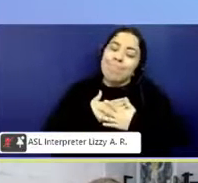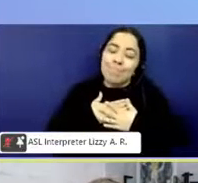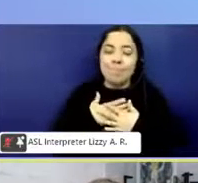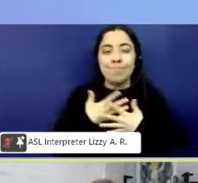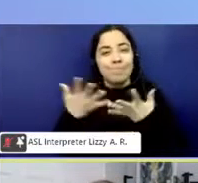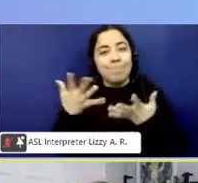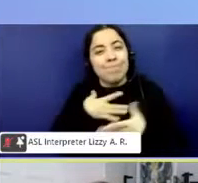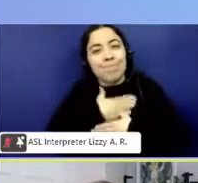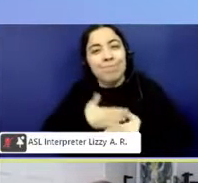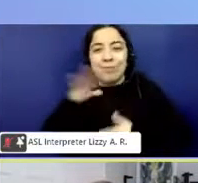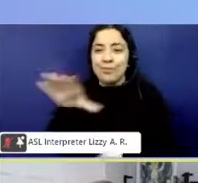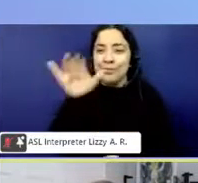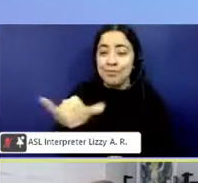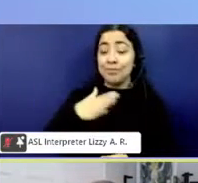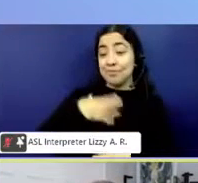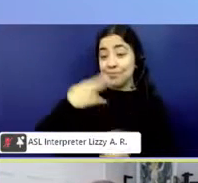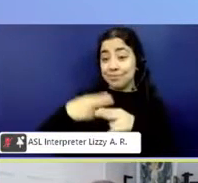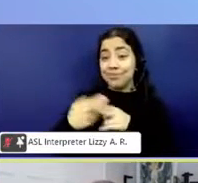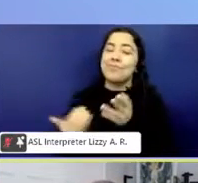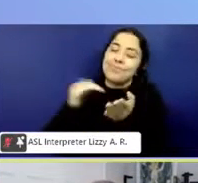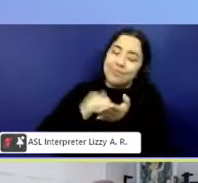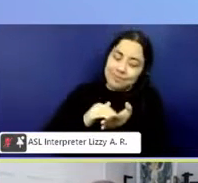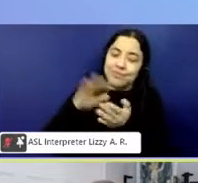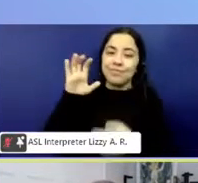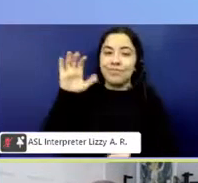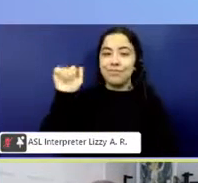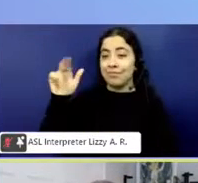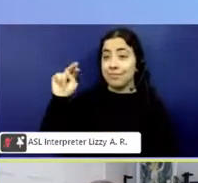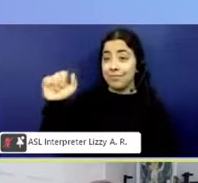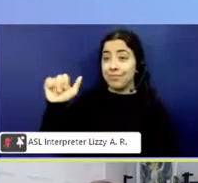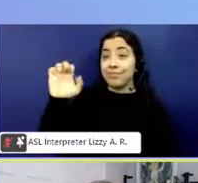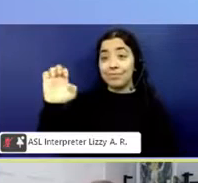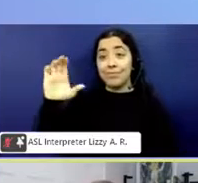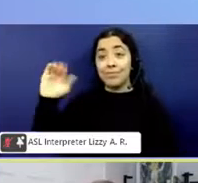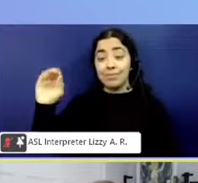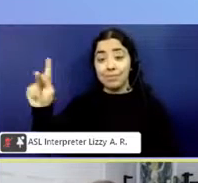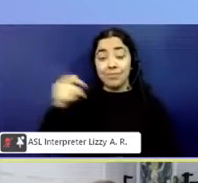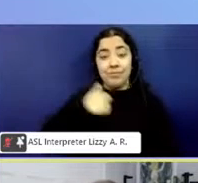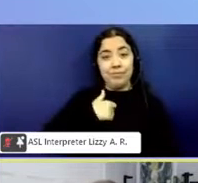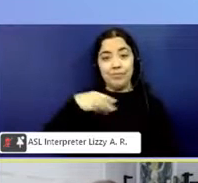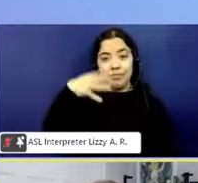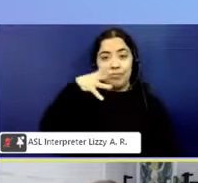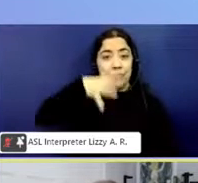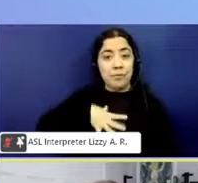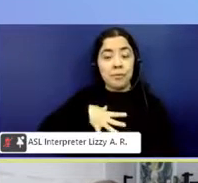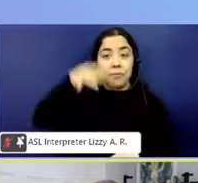so again my name is Anna E cook I'm a white woman with blonde hair I use